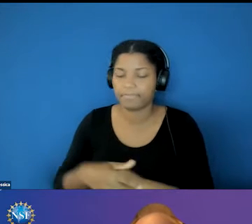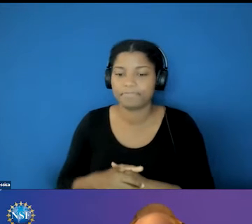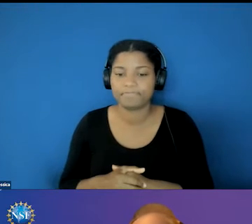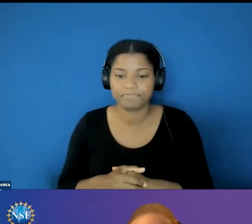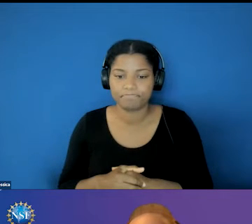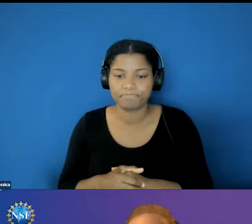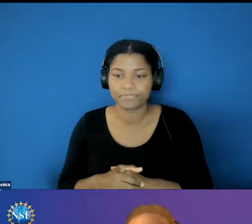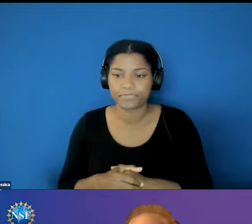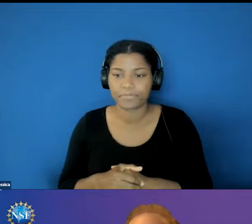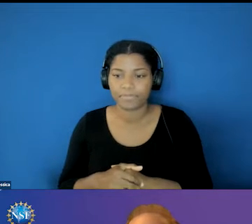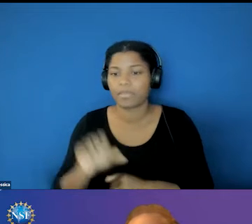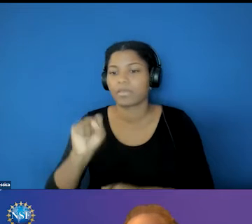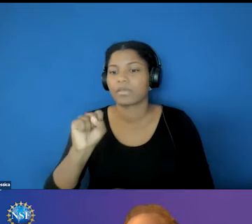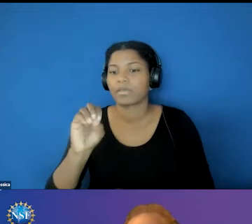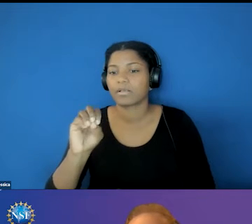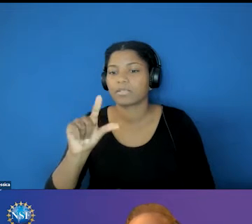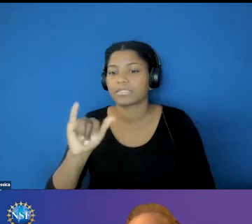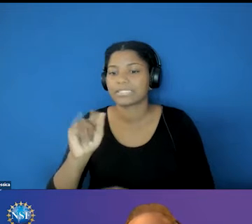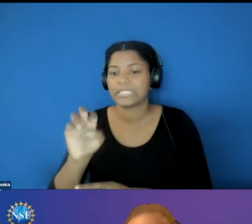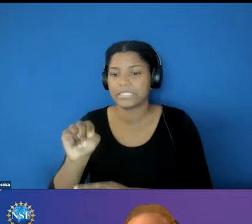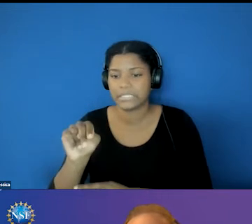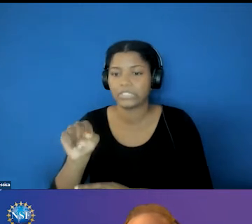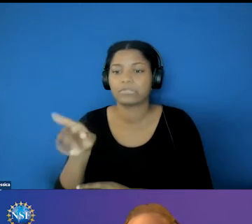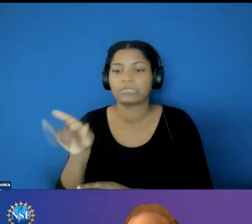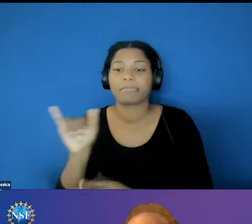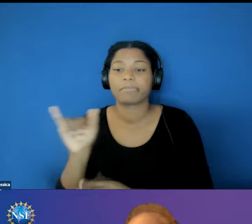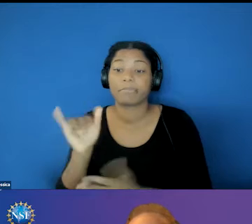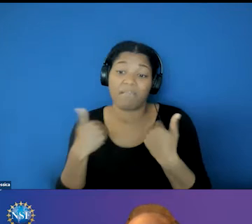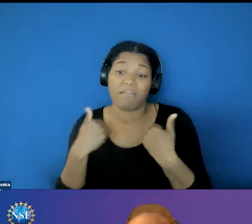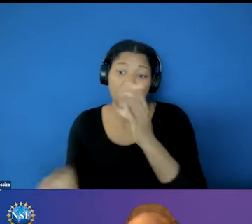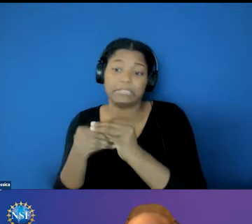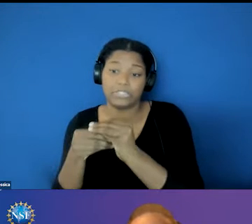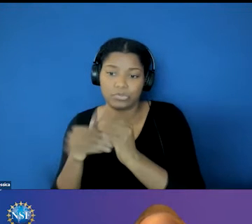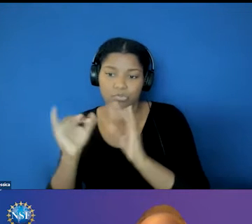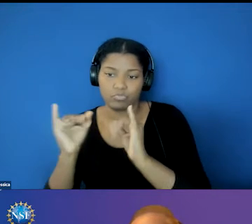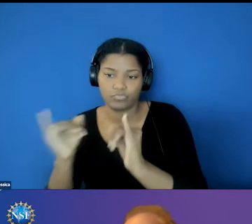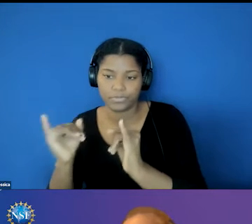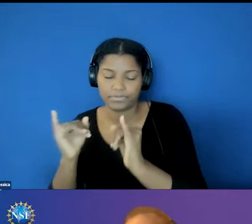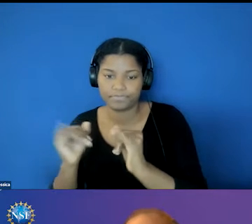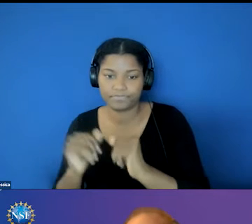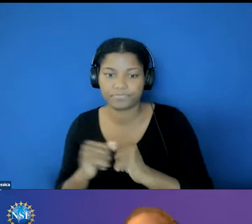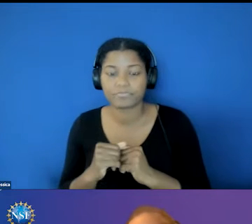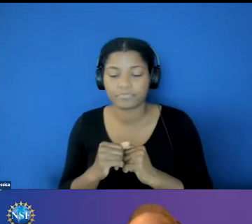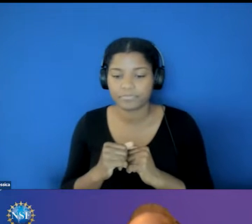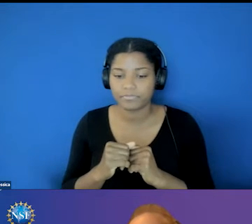Solicitations generally have additional, guidance And they, overrule the,